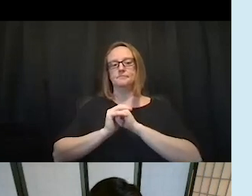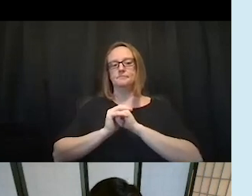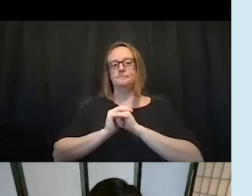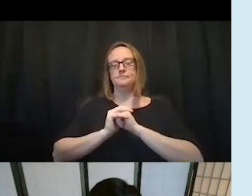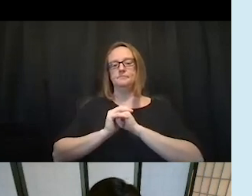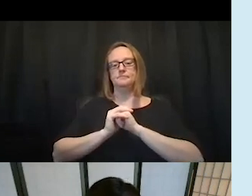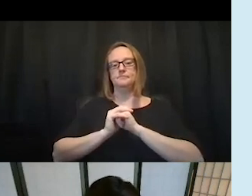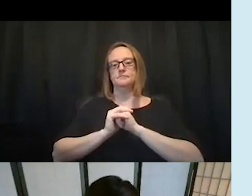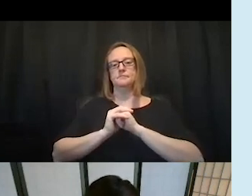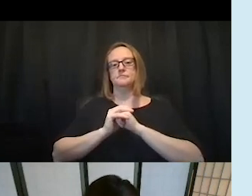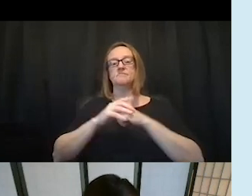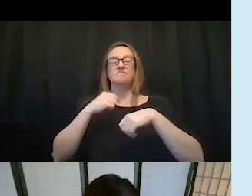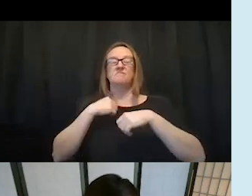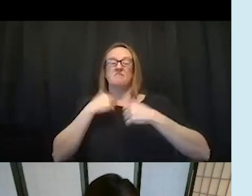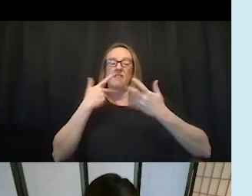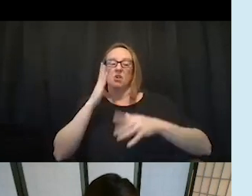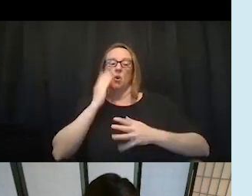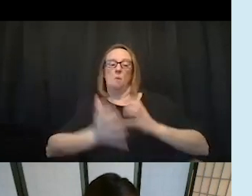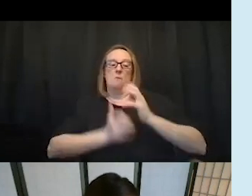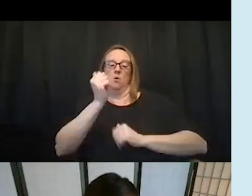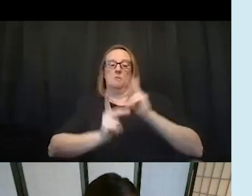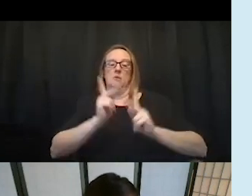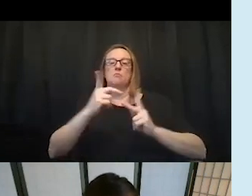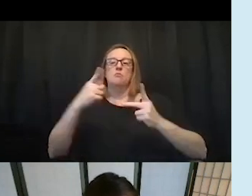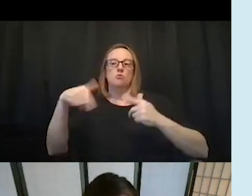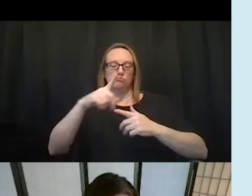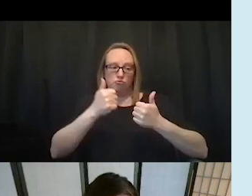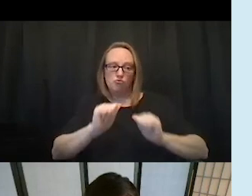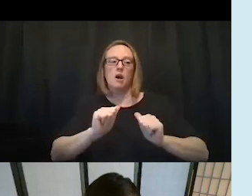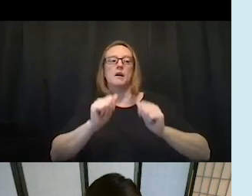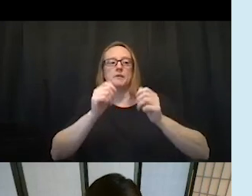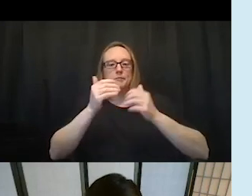"I know most people try hard to do good and find out too late that they should have tried softer.